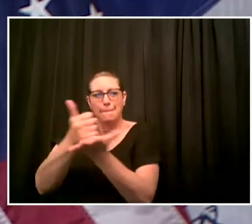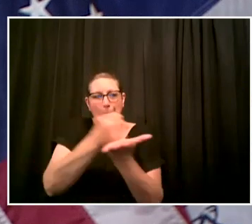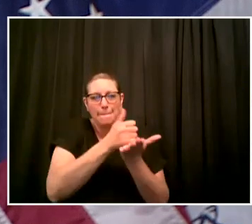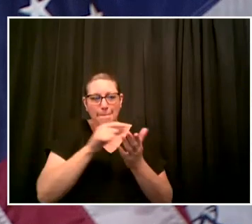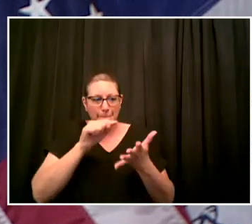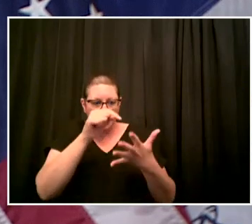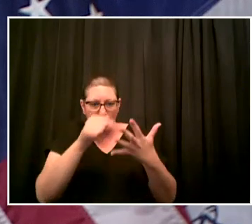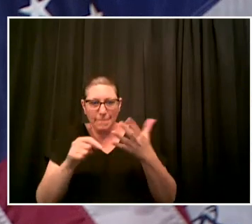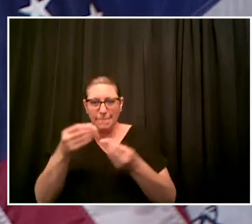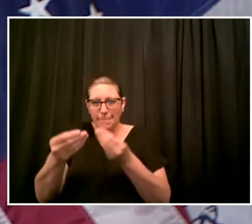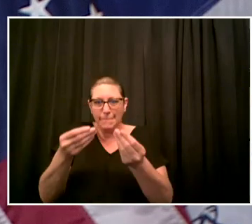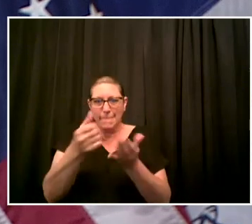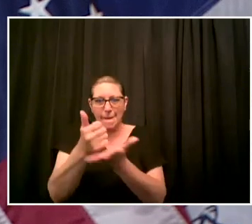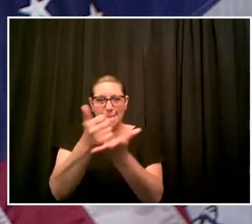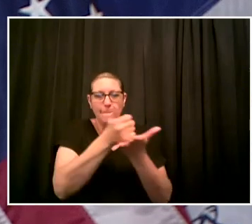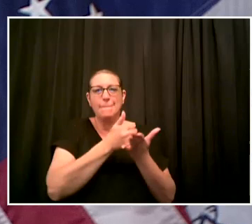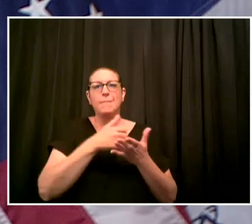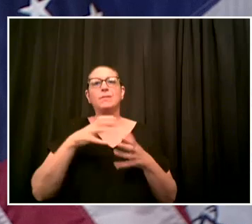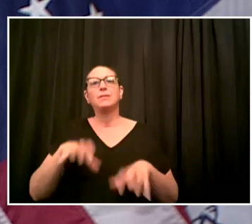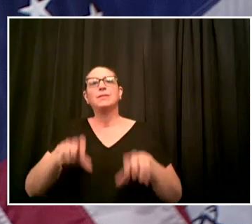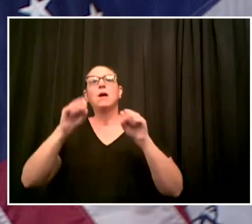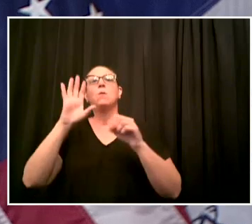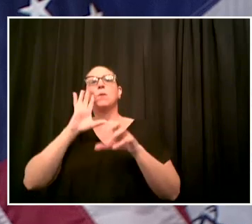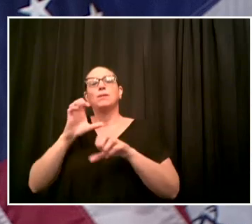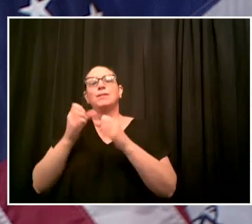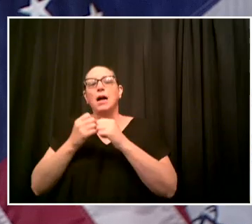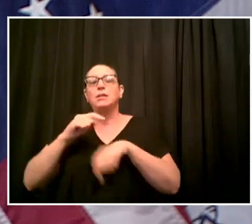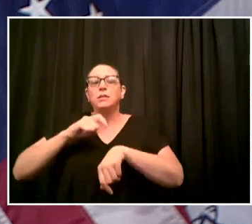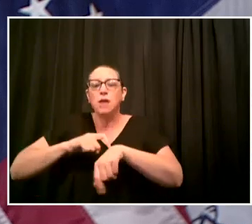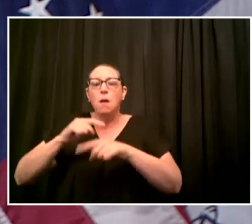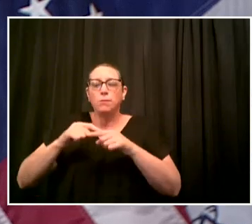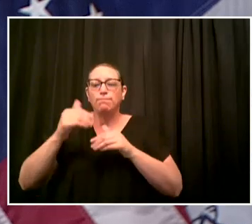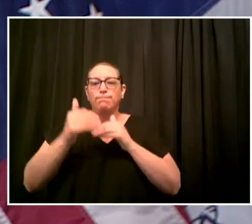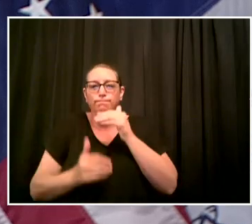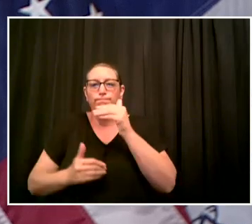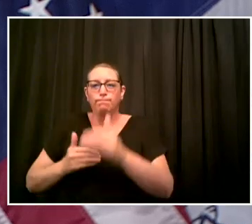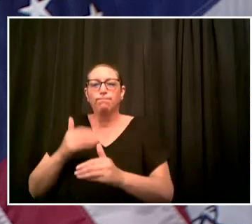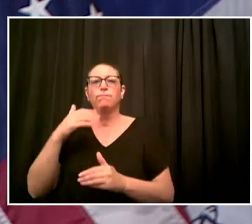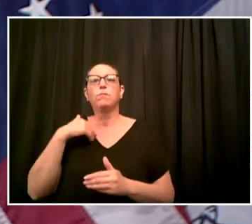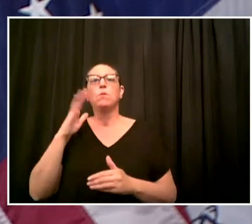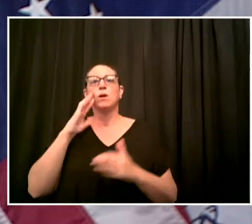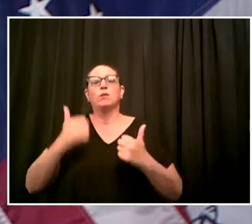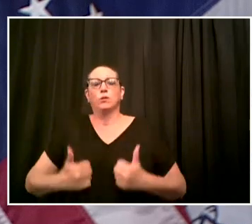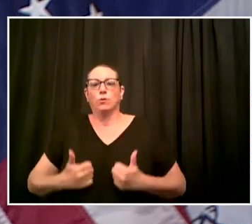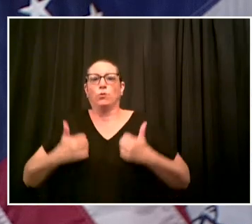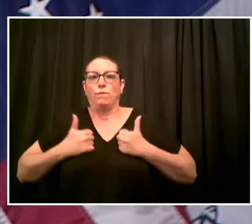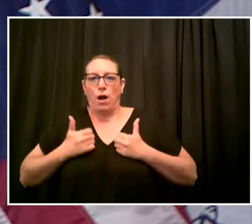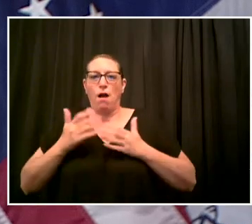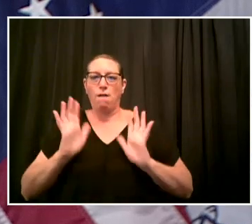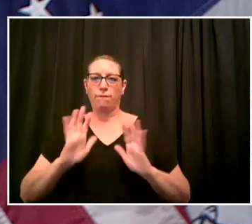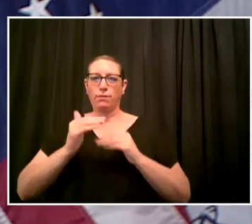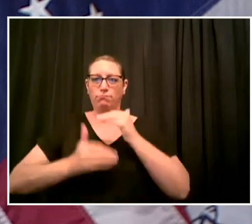AND IT WILL TAKE SMOE TIME, UTB EVENTUALLY RECOVER. SO I WANT TO THANK EVERYONE